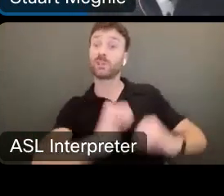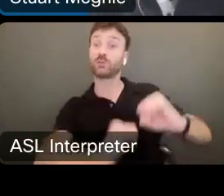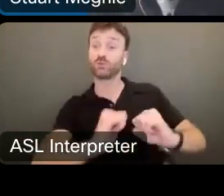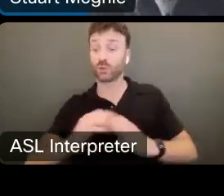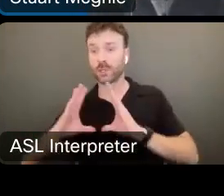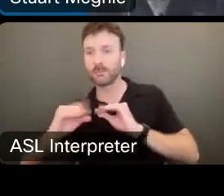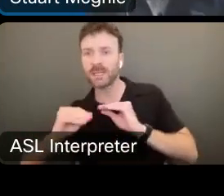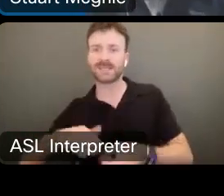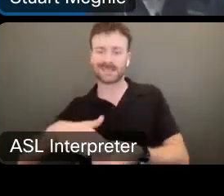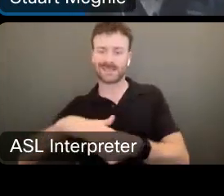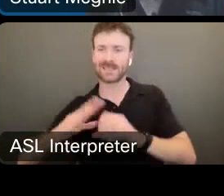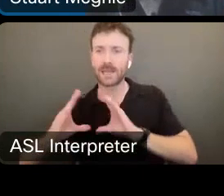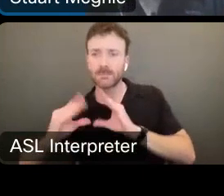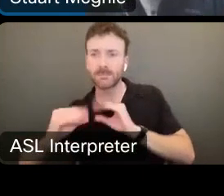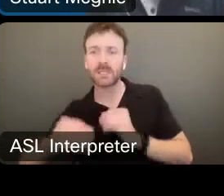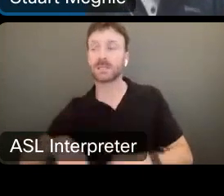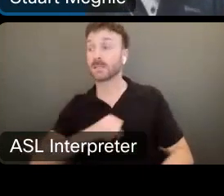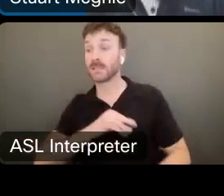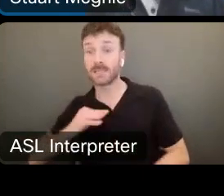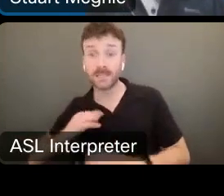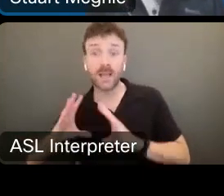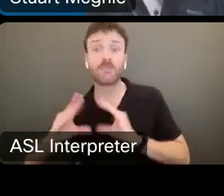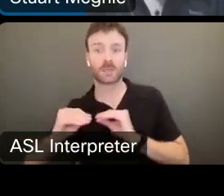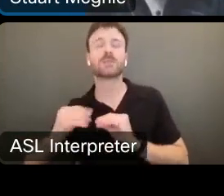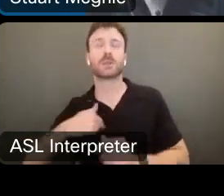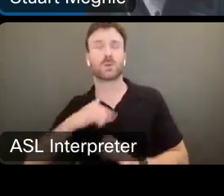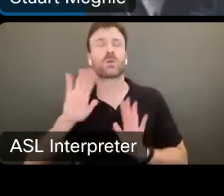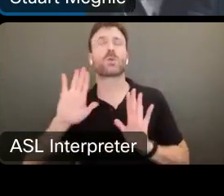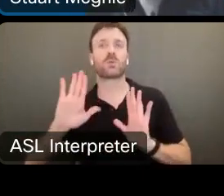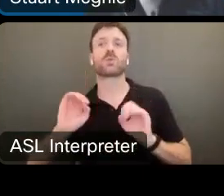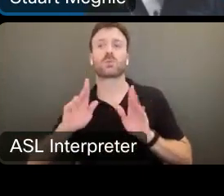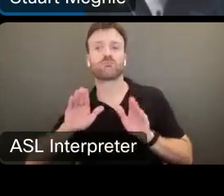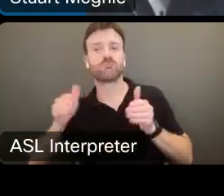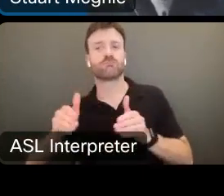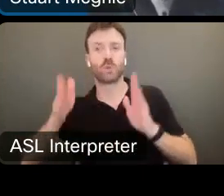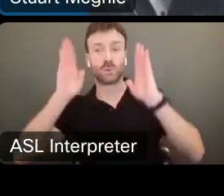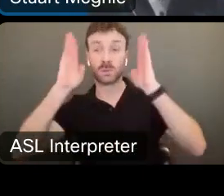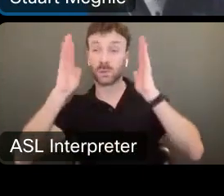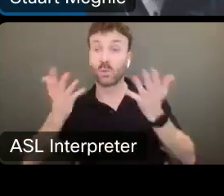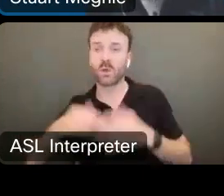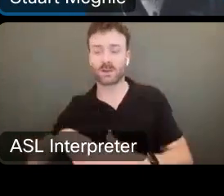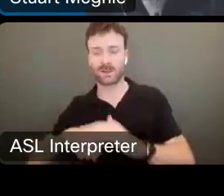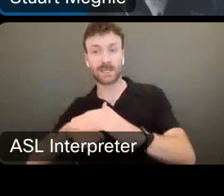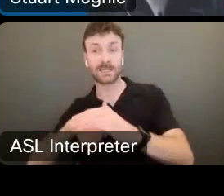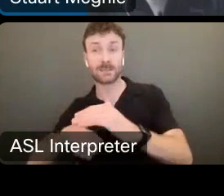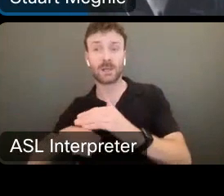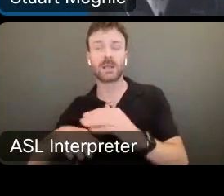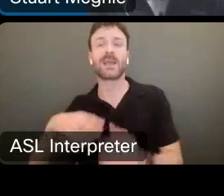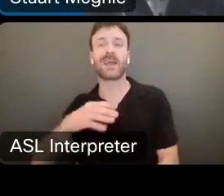we're having our staff meetings, we're really focusing our attention on accessibility and cycling needs.